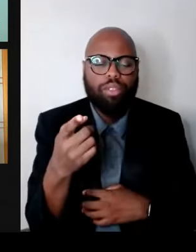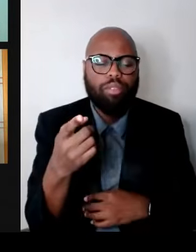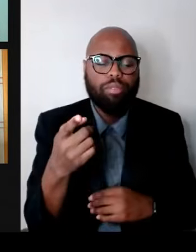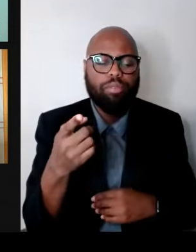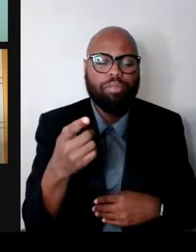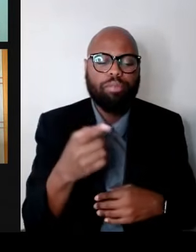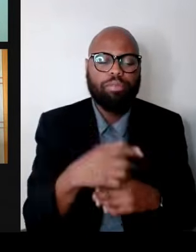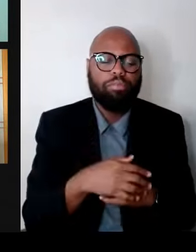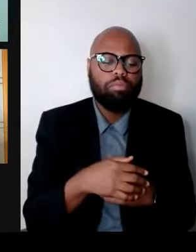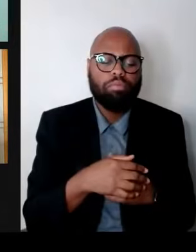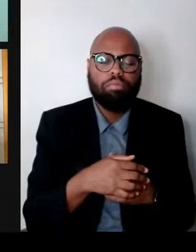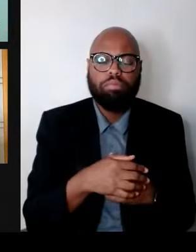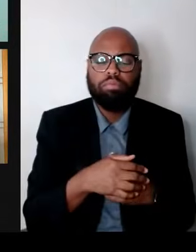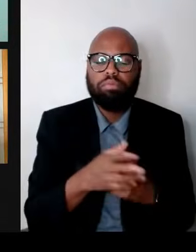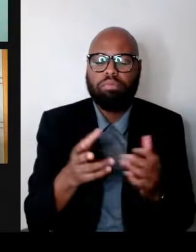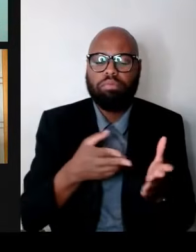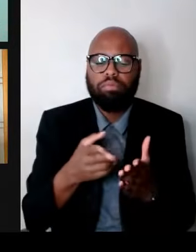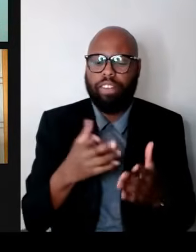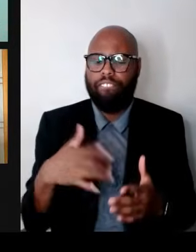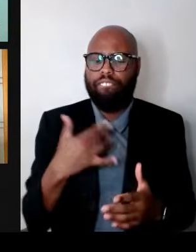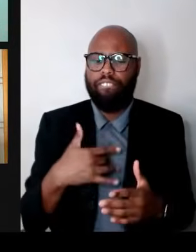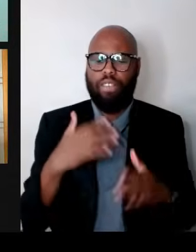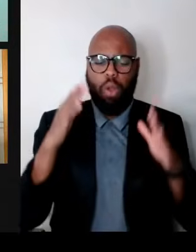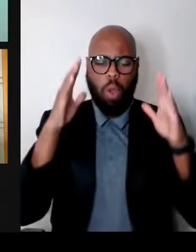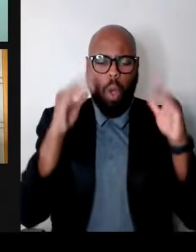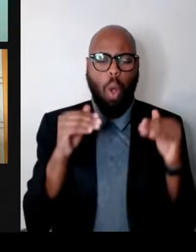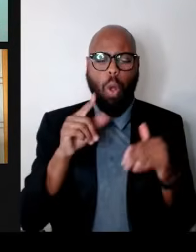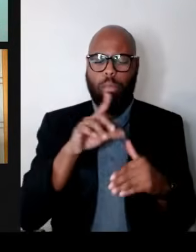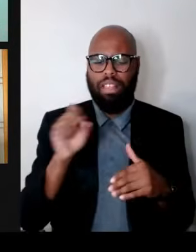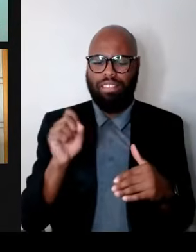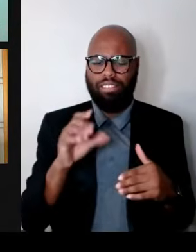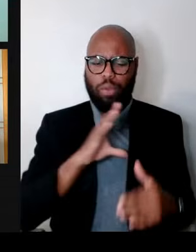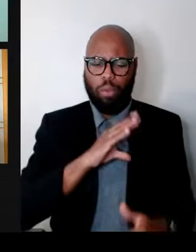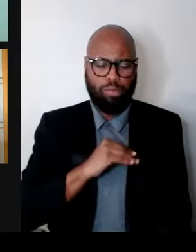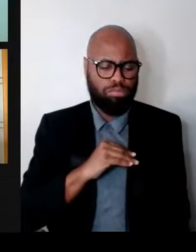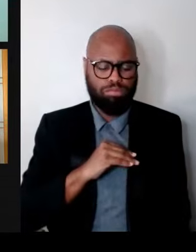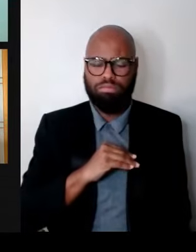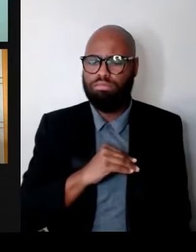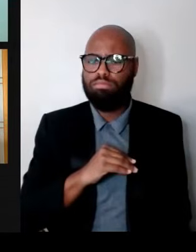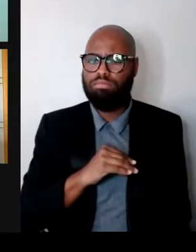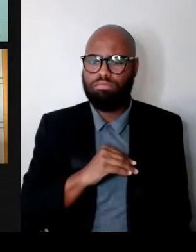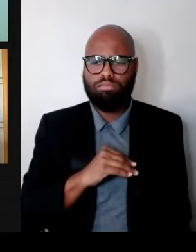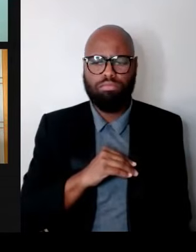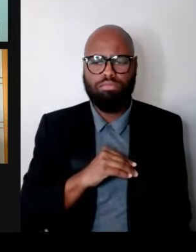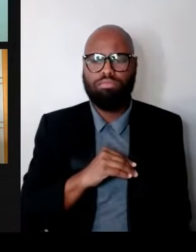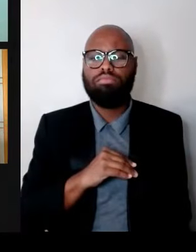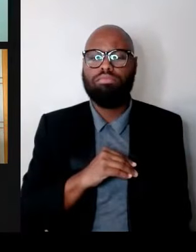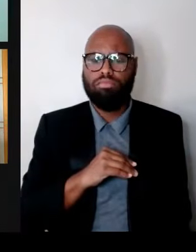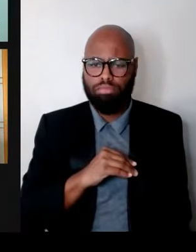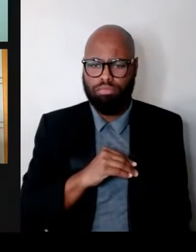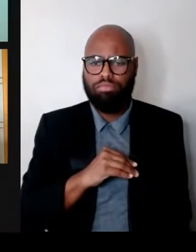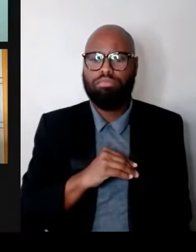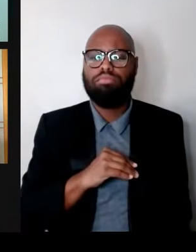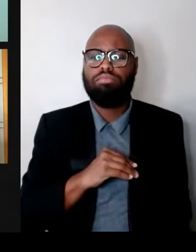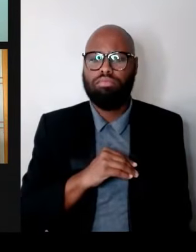they're just feeling hopeless and experiencing despair in the face of tremendous adversity